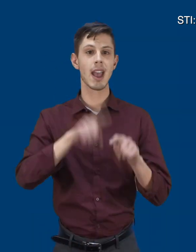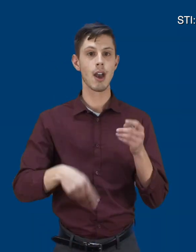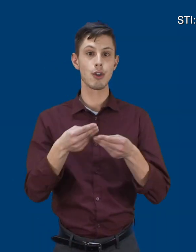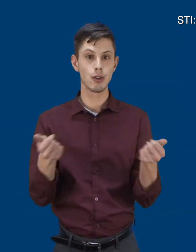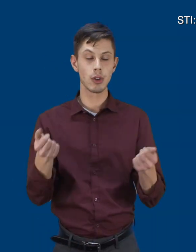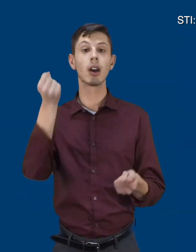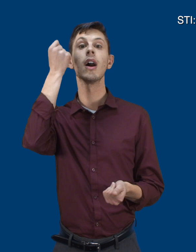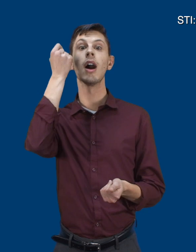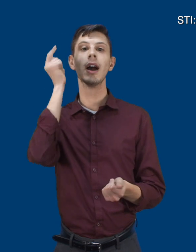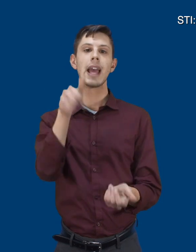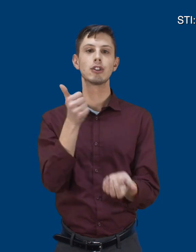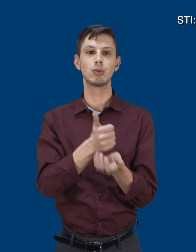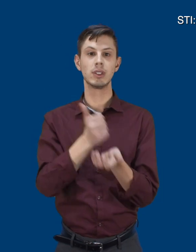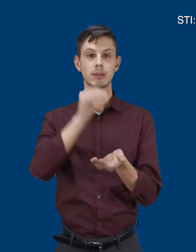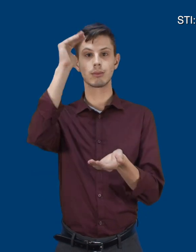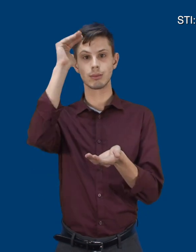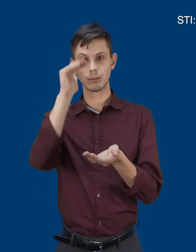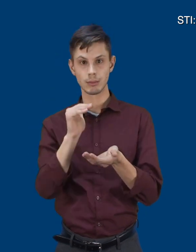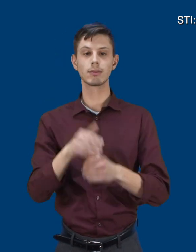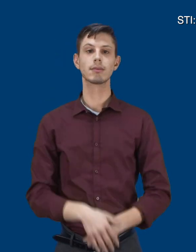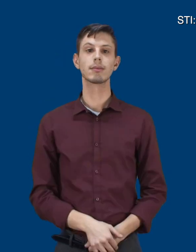HPV cannot be cured, but symptoms can be reduced when treated.